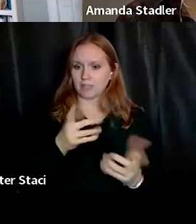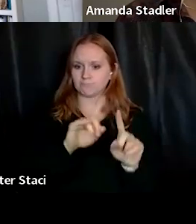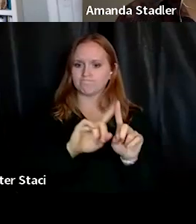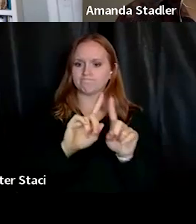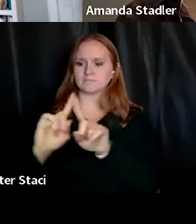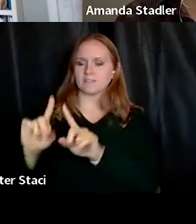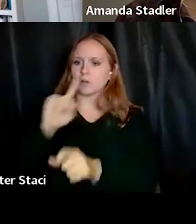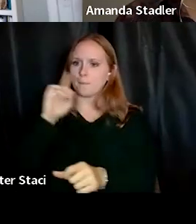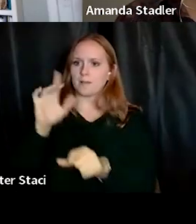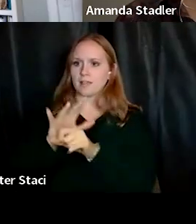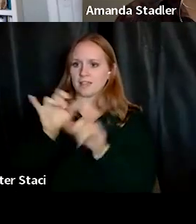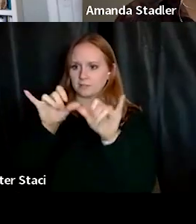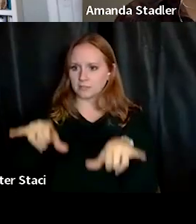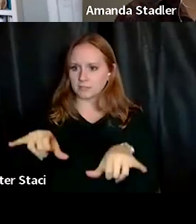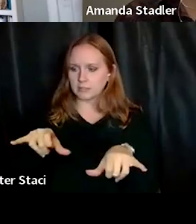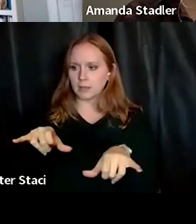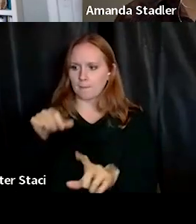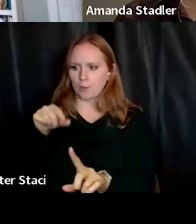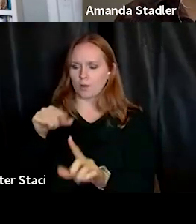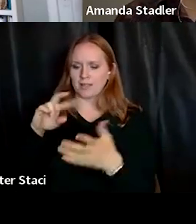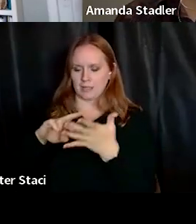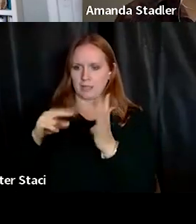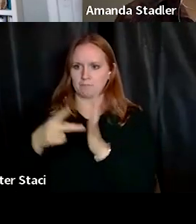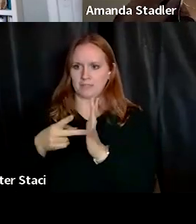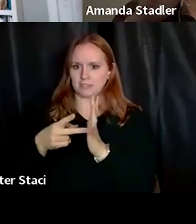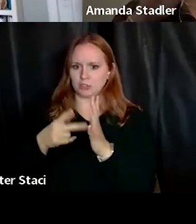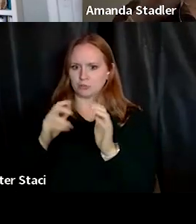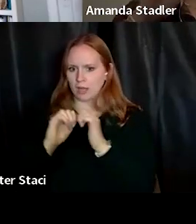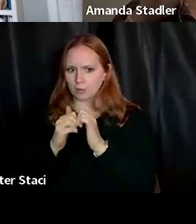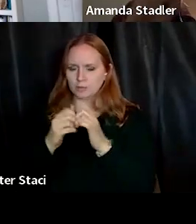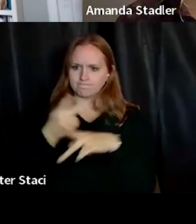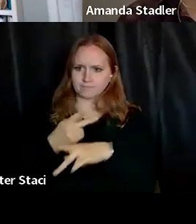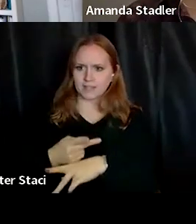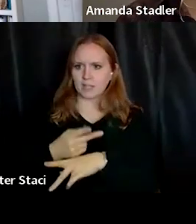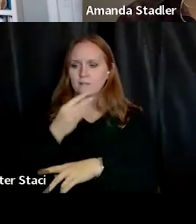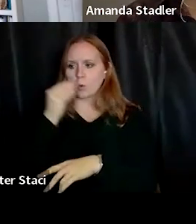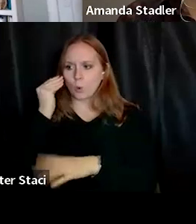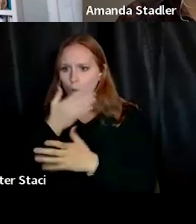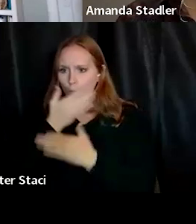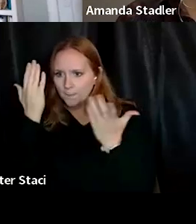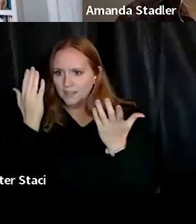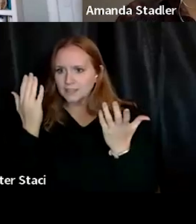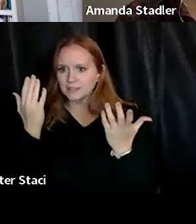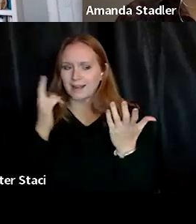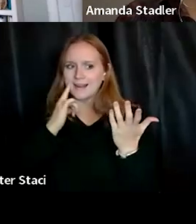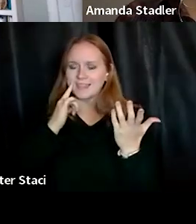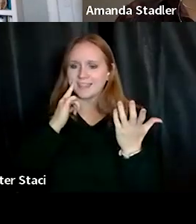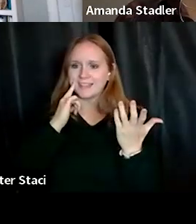about what it means to address homelessness in their community. So unfortunately, I don't think there's any like easy answer